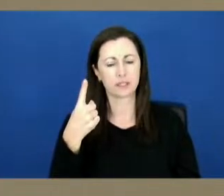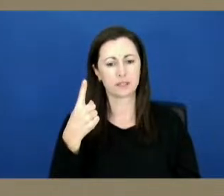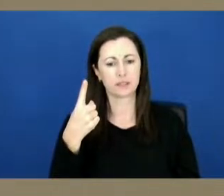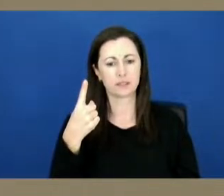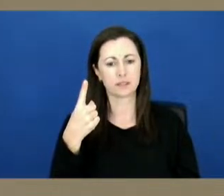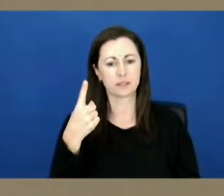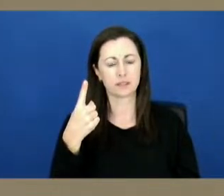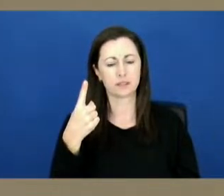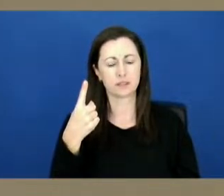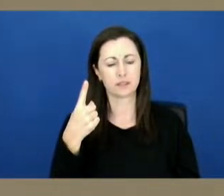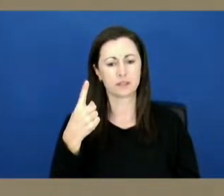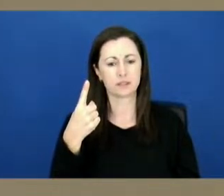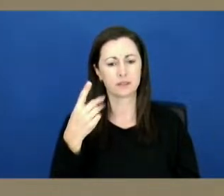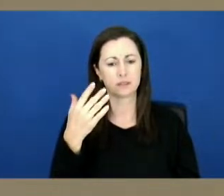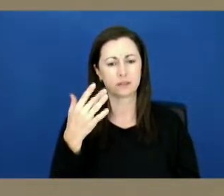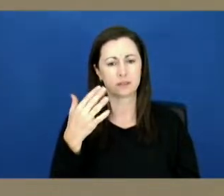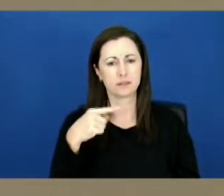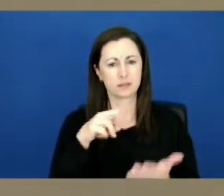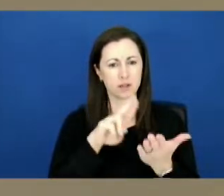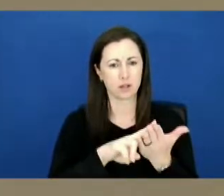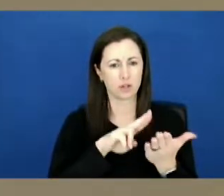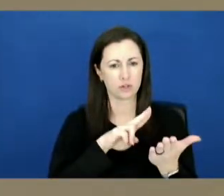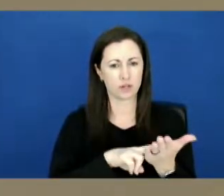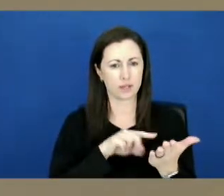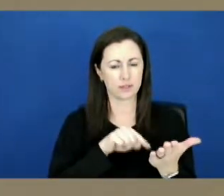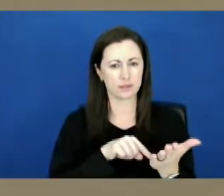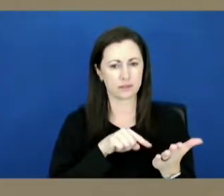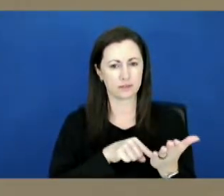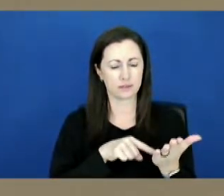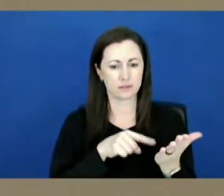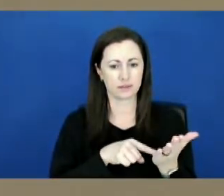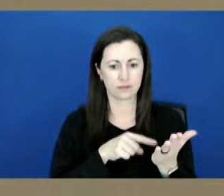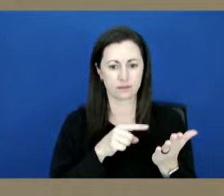LEAKE.